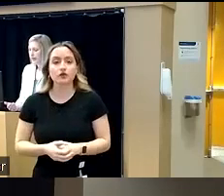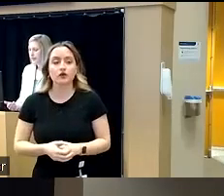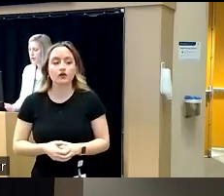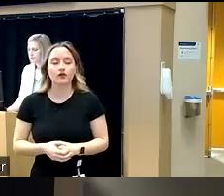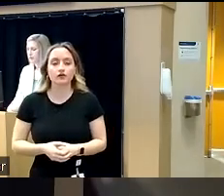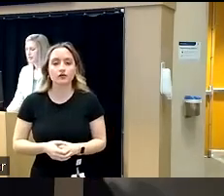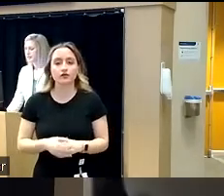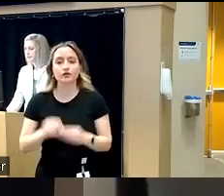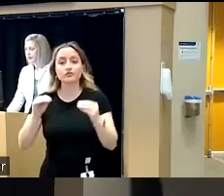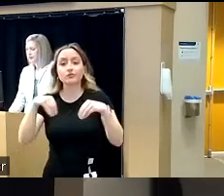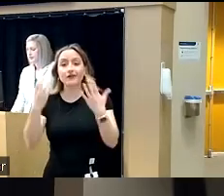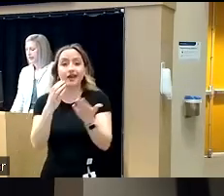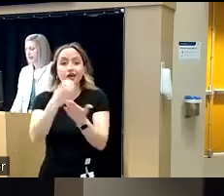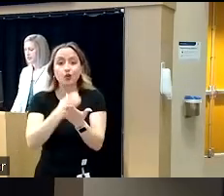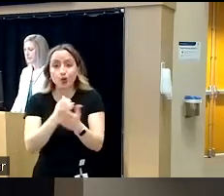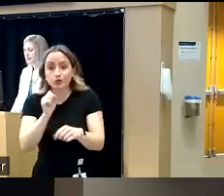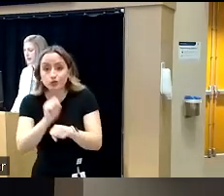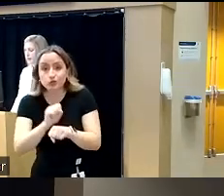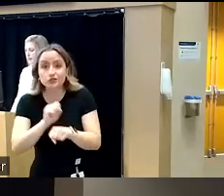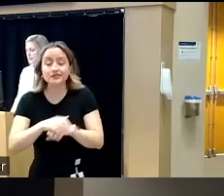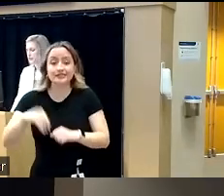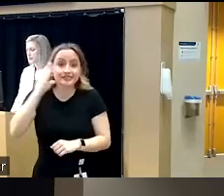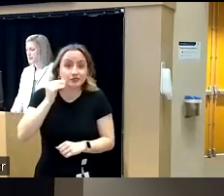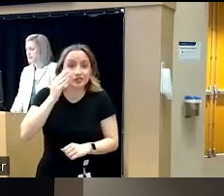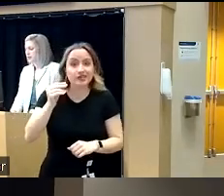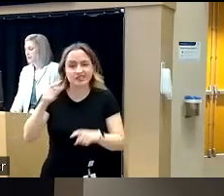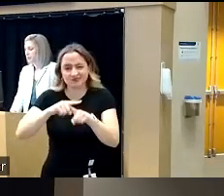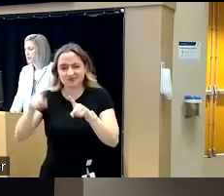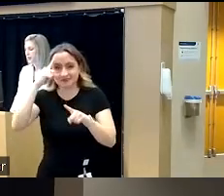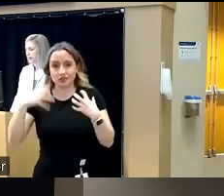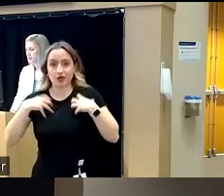providing coursework and experience attending to the mental health concerns and Psychotherapy